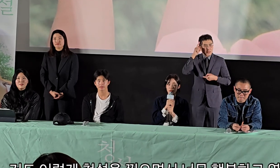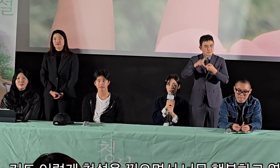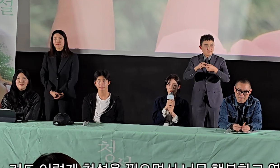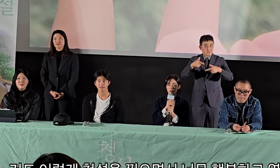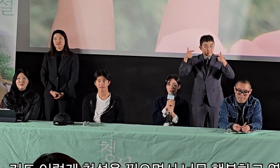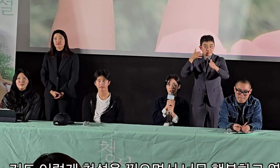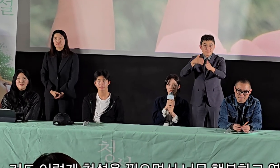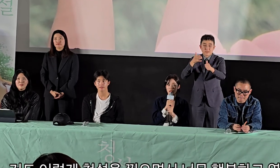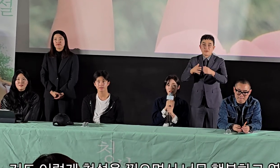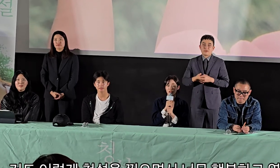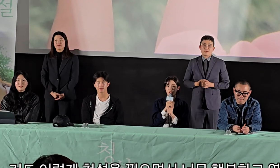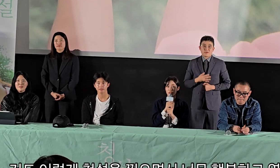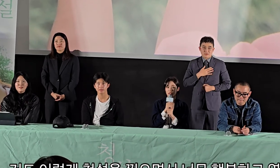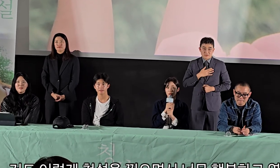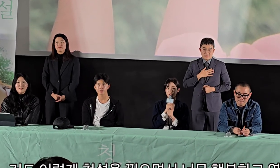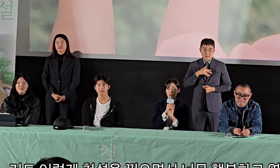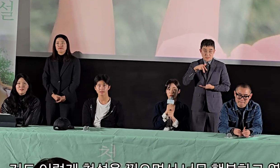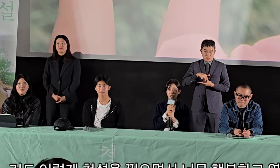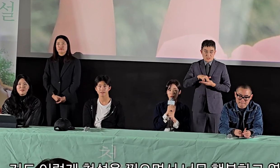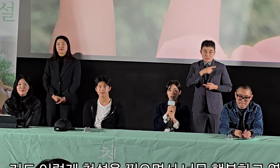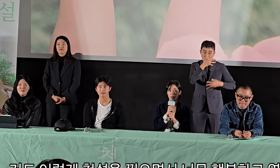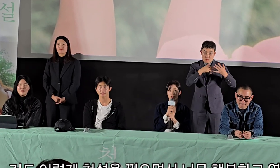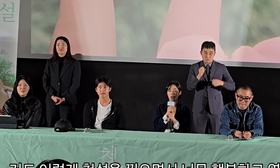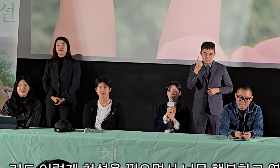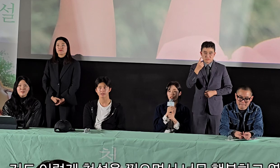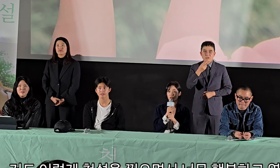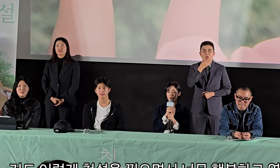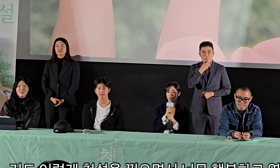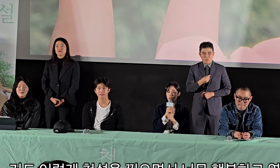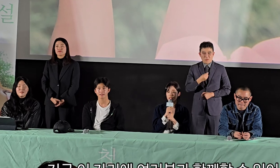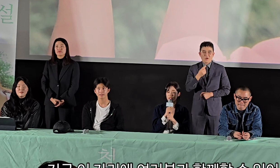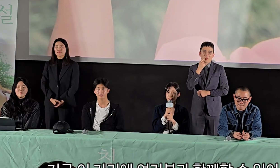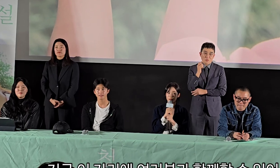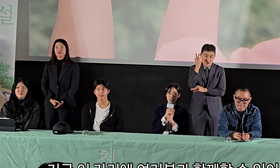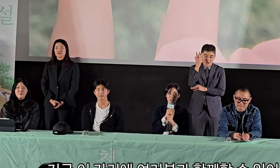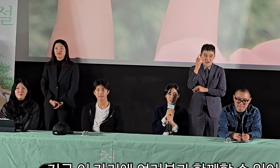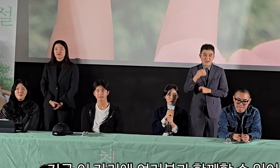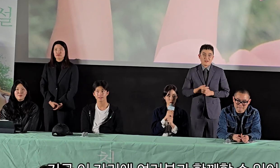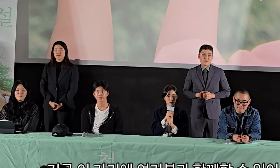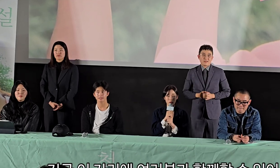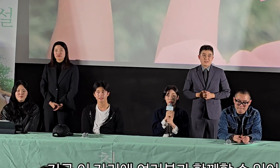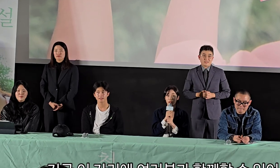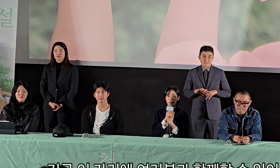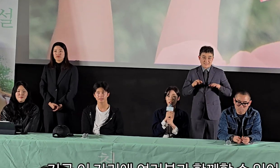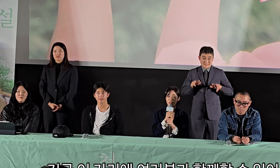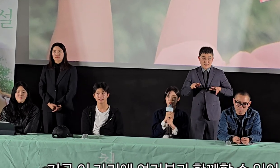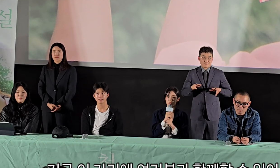honored to be able to film Cheongseol like this,